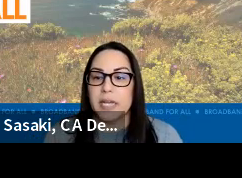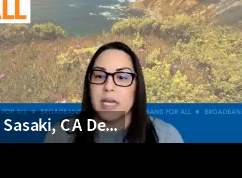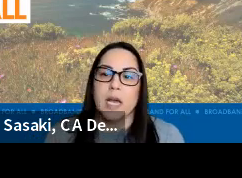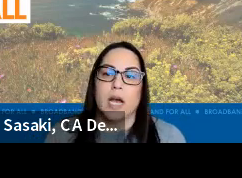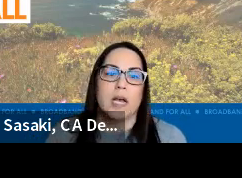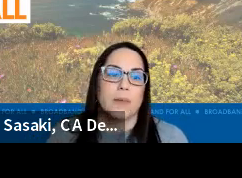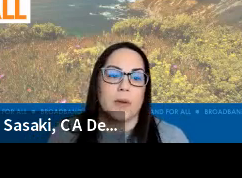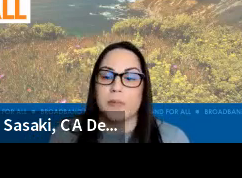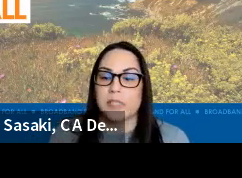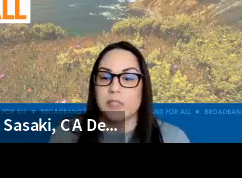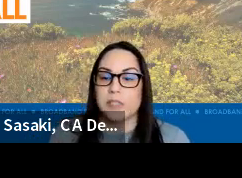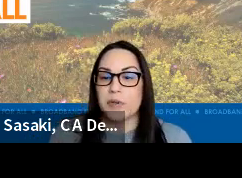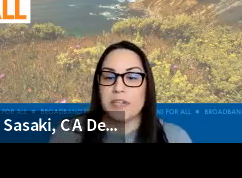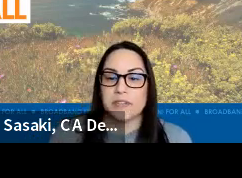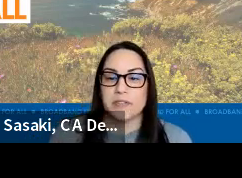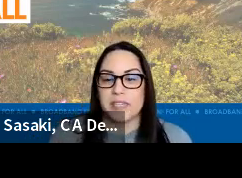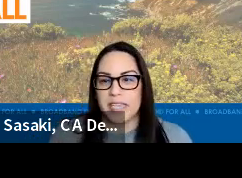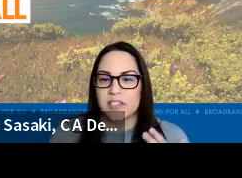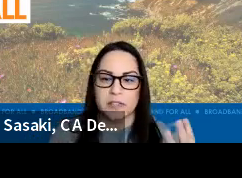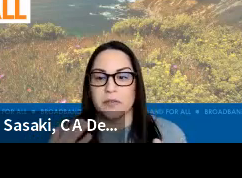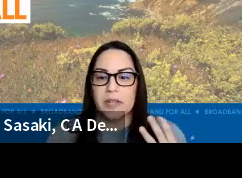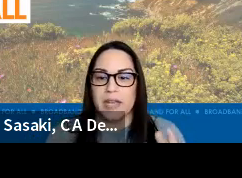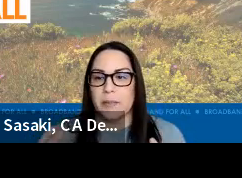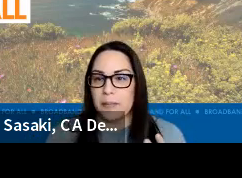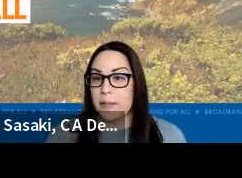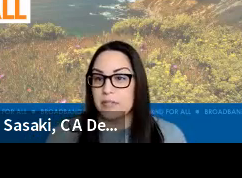your video on this is where we're gonna use the right hand, just so that I am able to